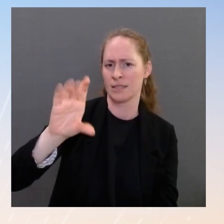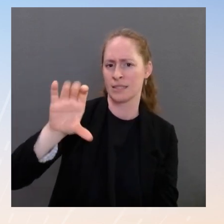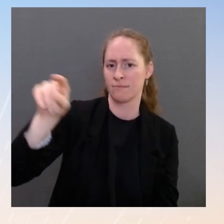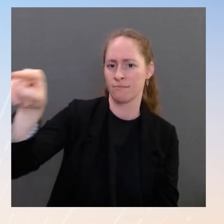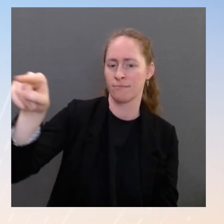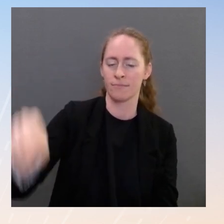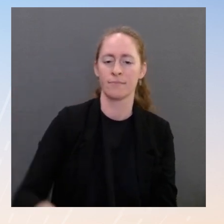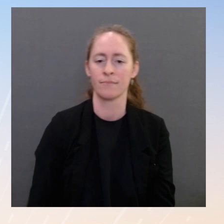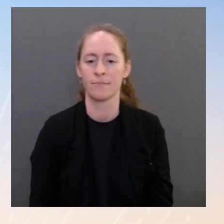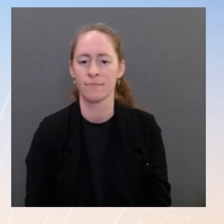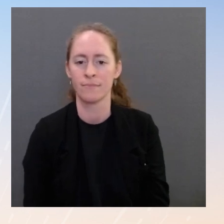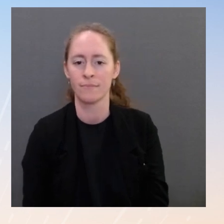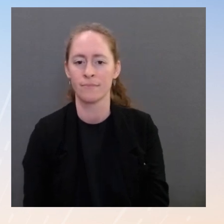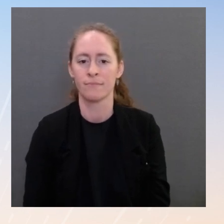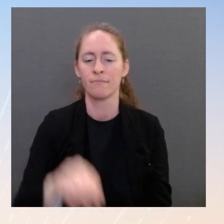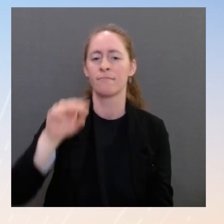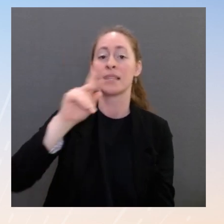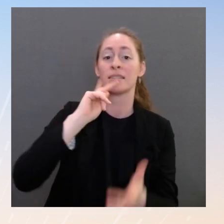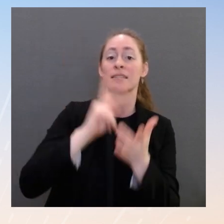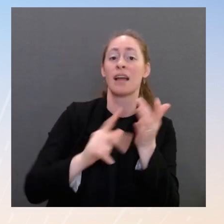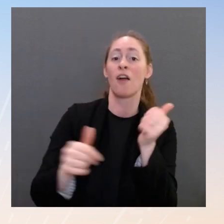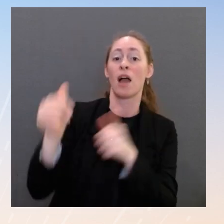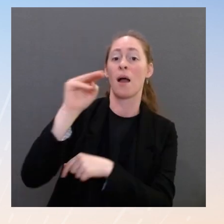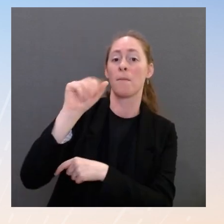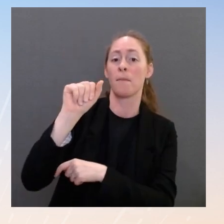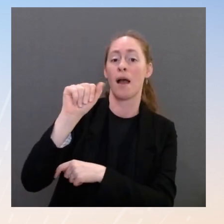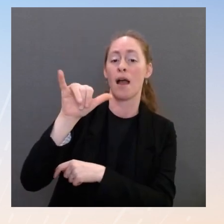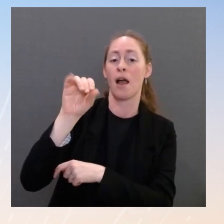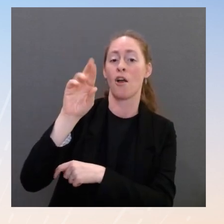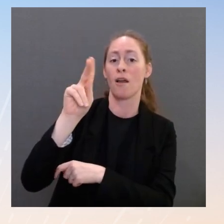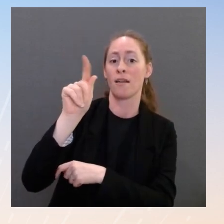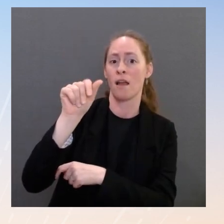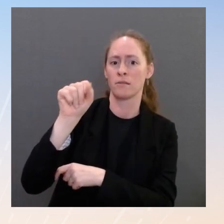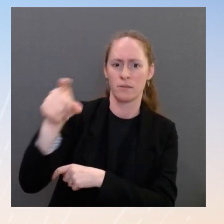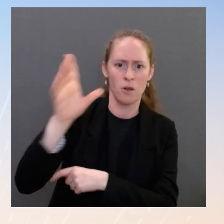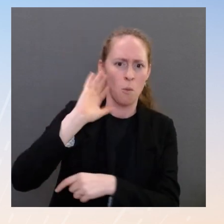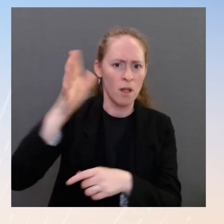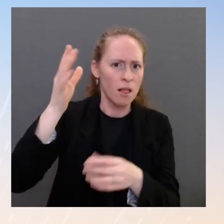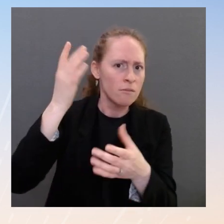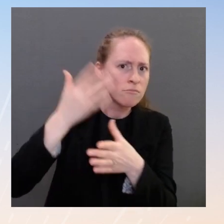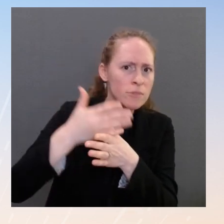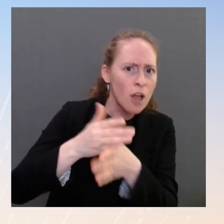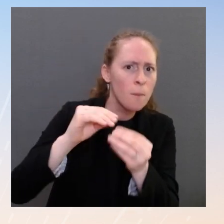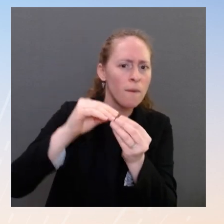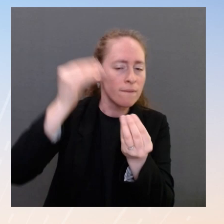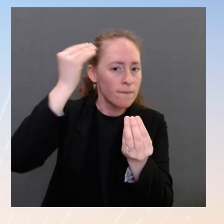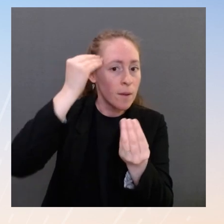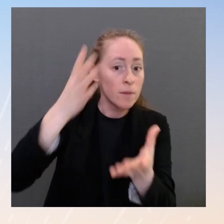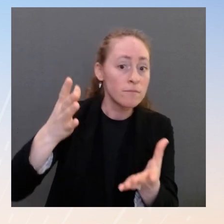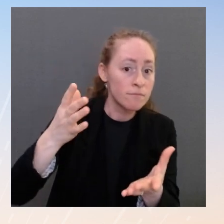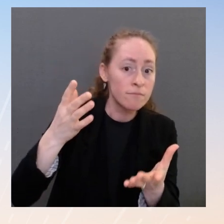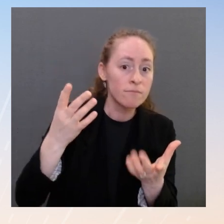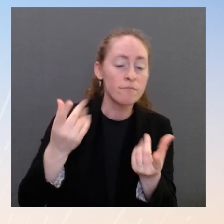or over the last 24 hours, includes six pillars: surging resources, including personnel, transportation, medical support;